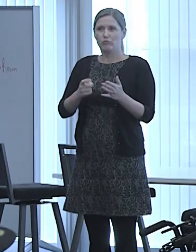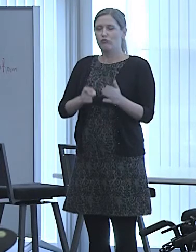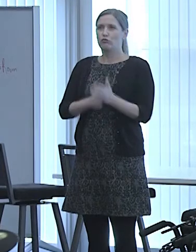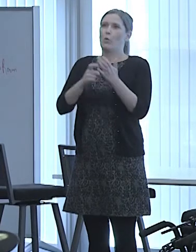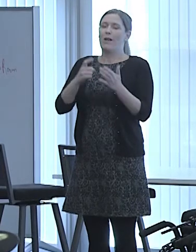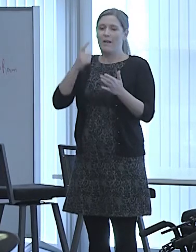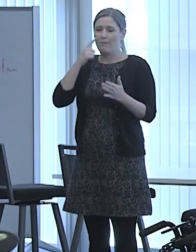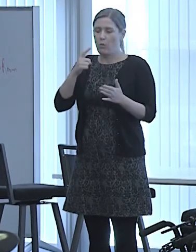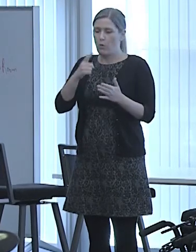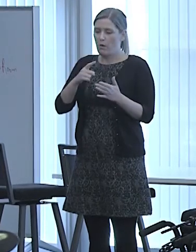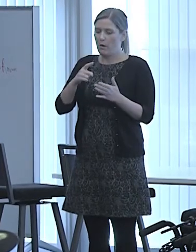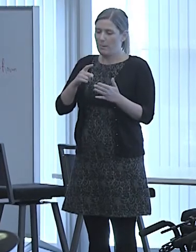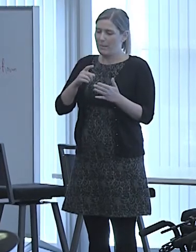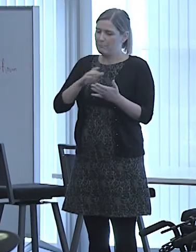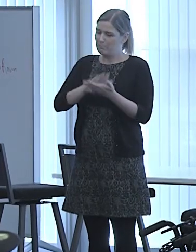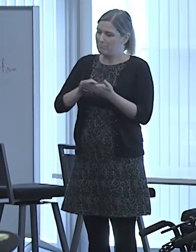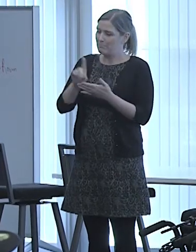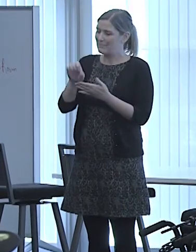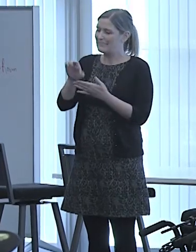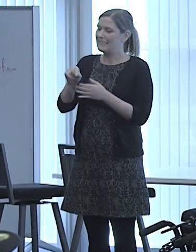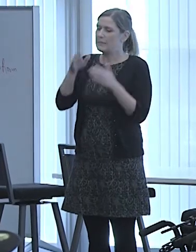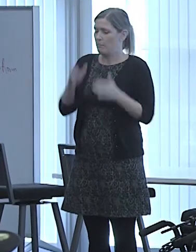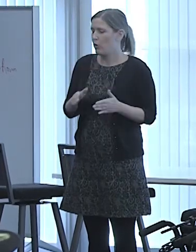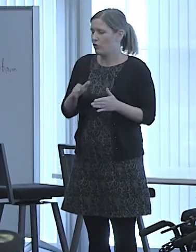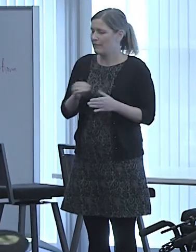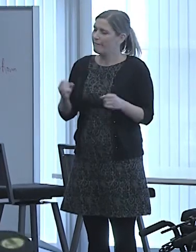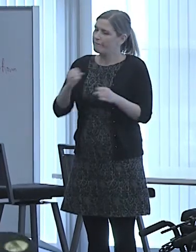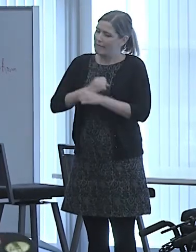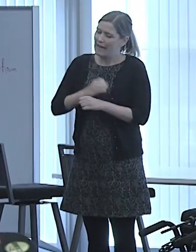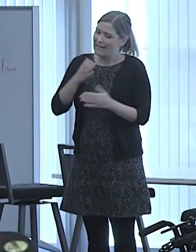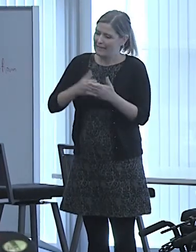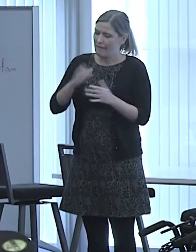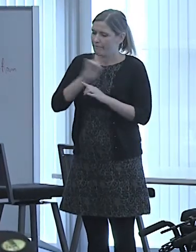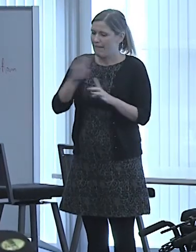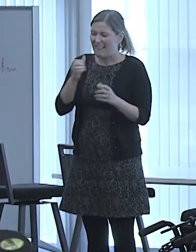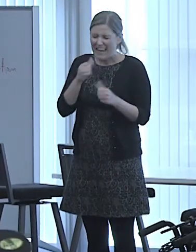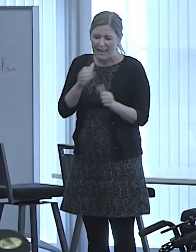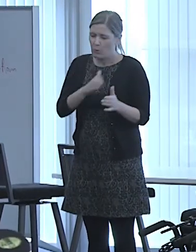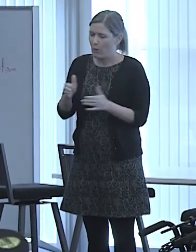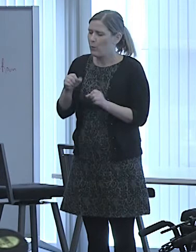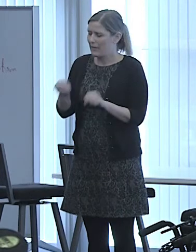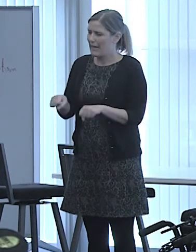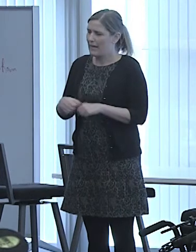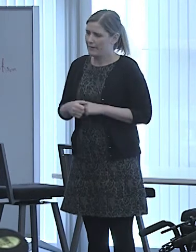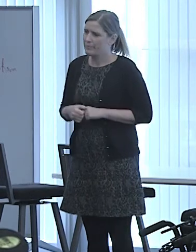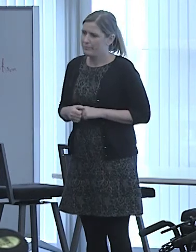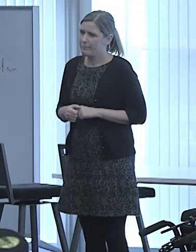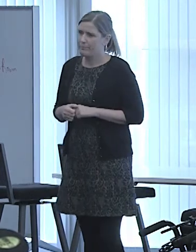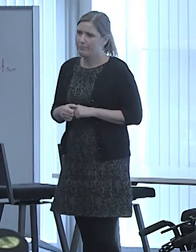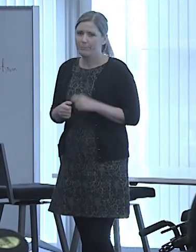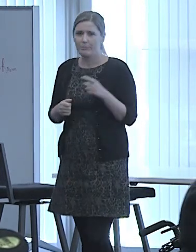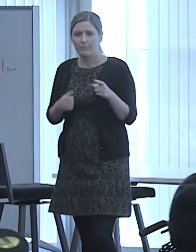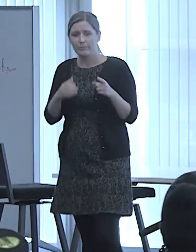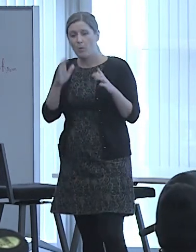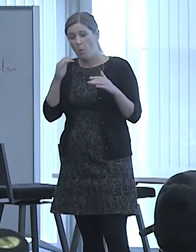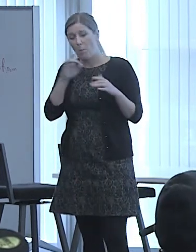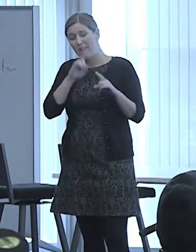and to fight against violence in whatever ways we can. I hope that helps answer your question.